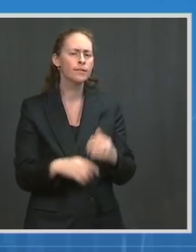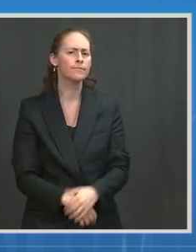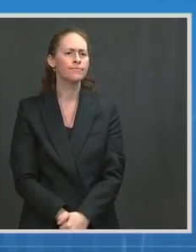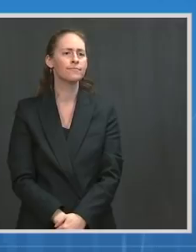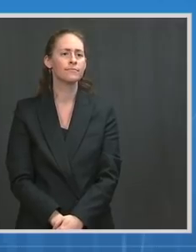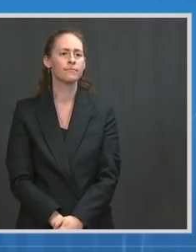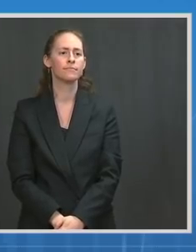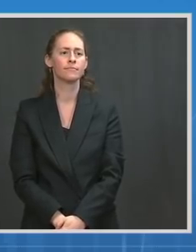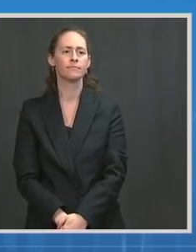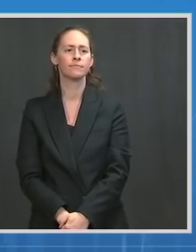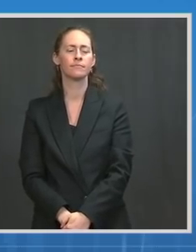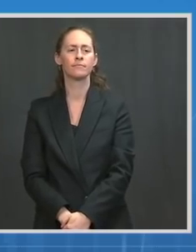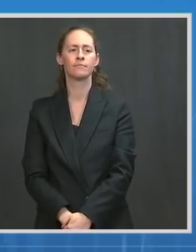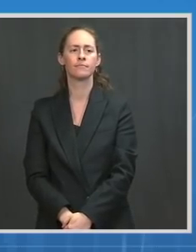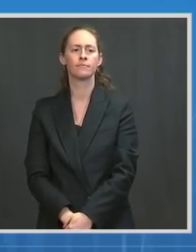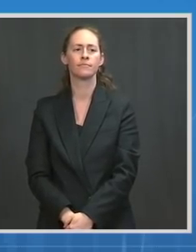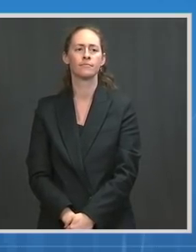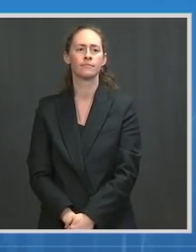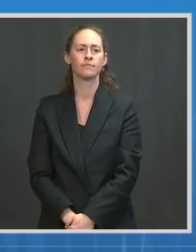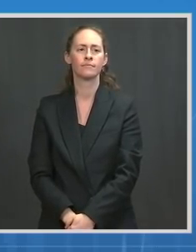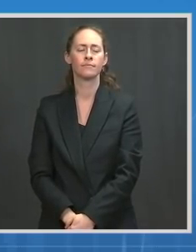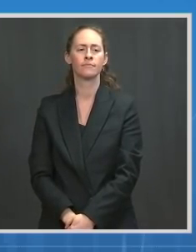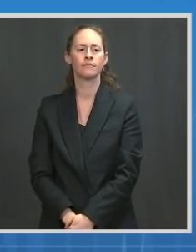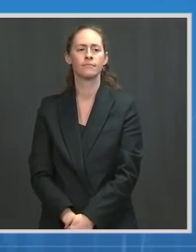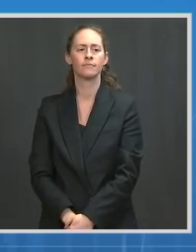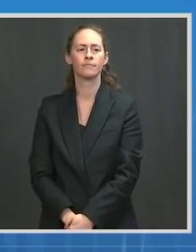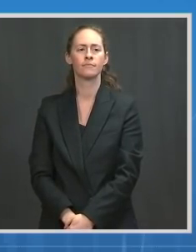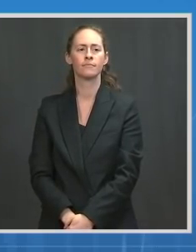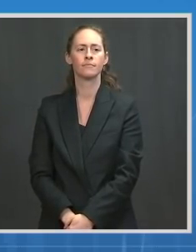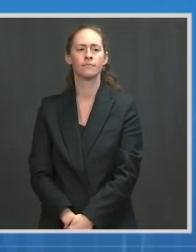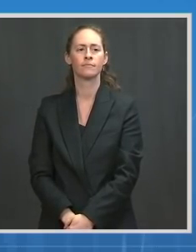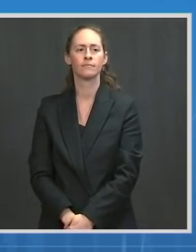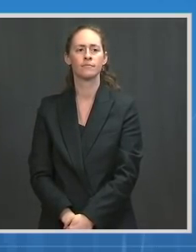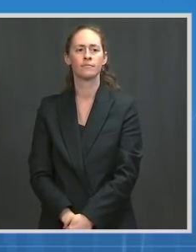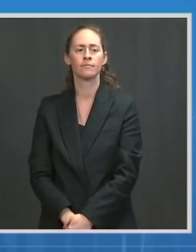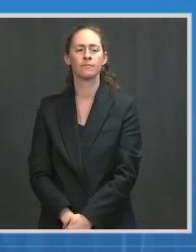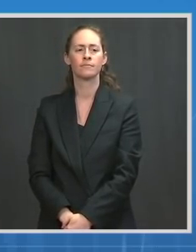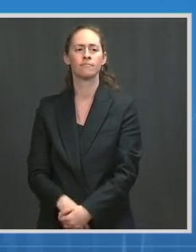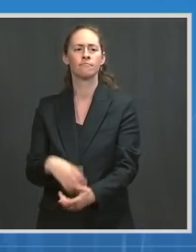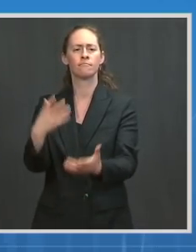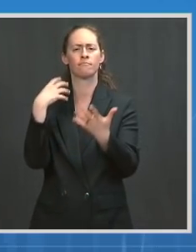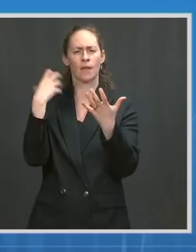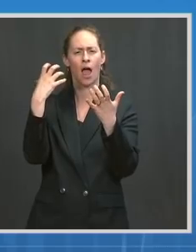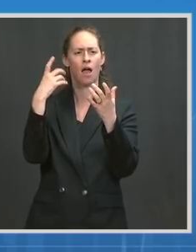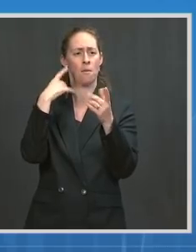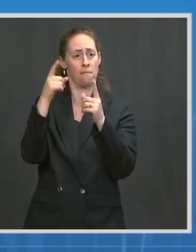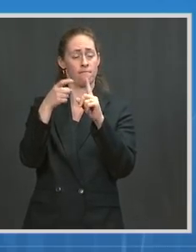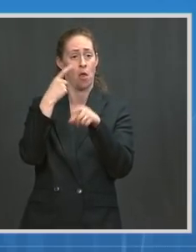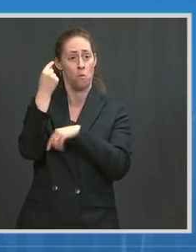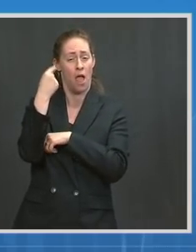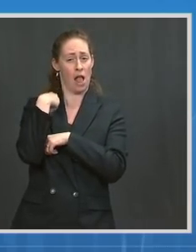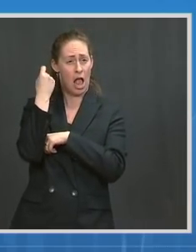six of the seven infections were indeed asymptomatic infections. And we will look to more data from that report